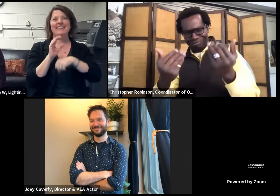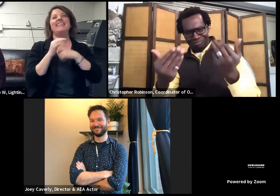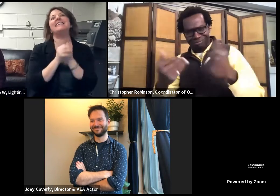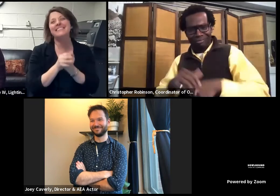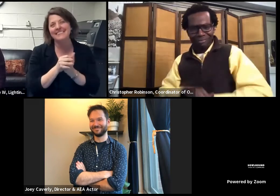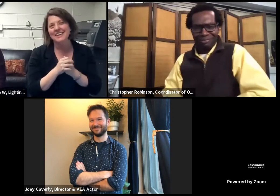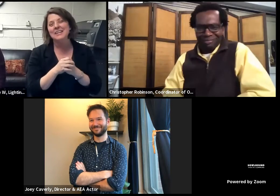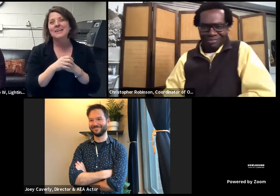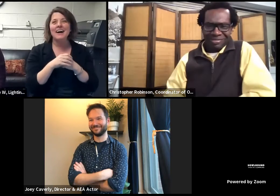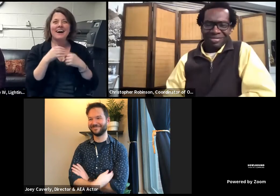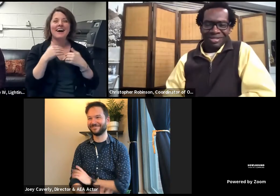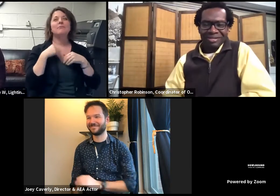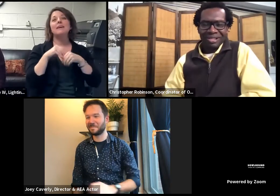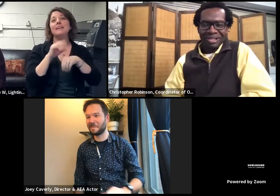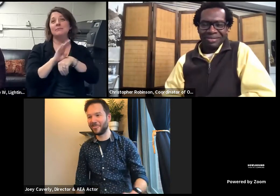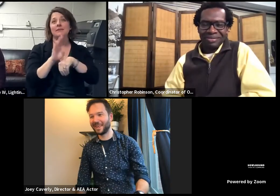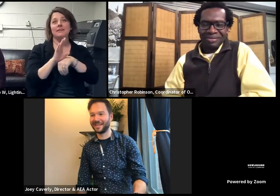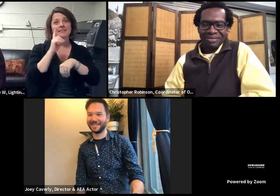You can let it all out, go for it.